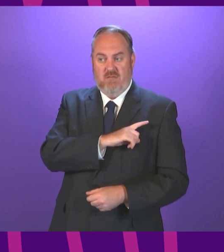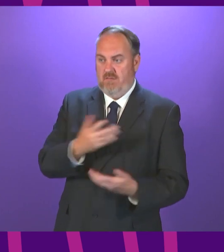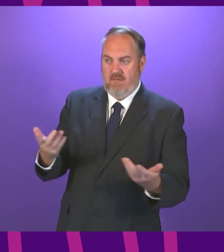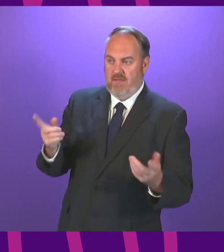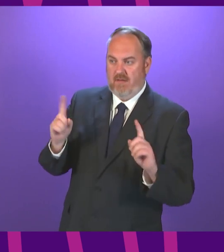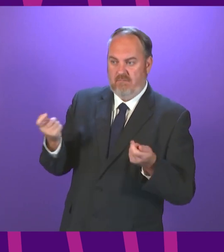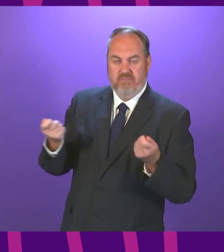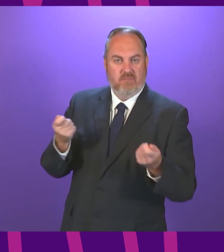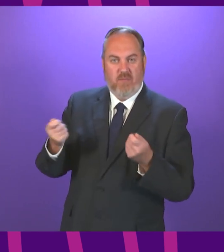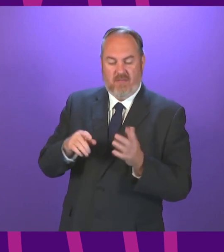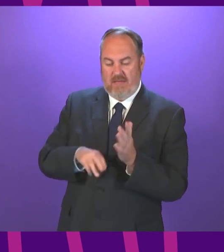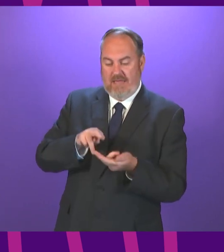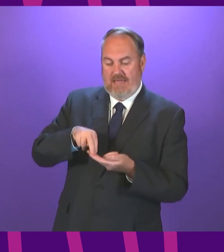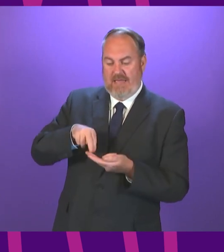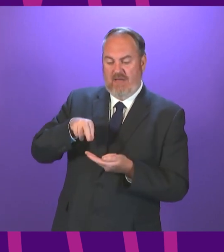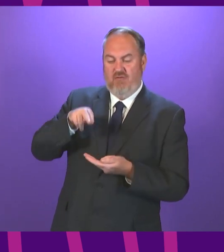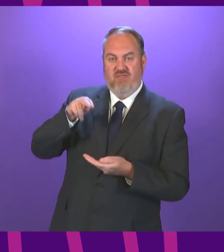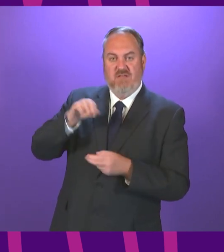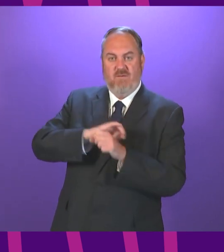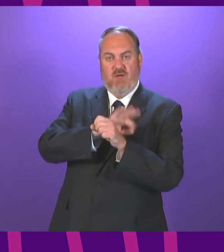I have listened carefully to the First Minister’s answers about what will now